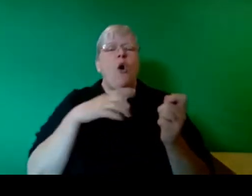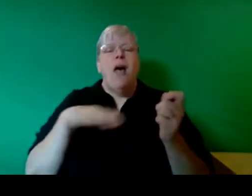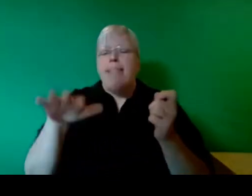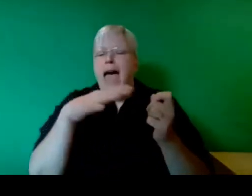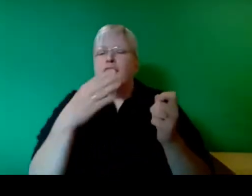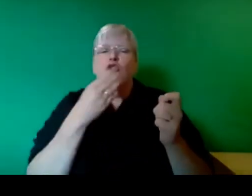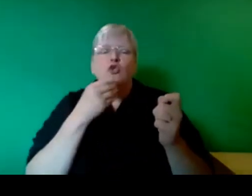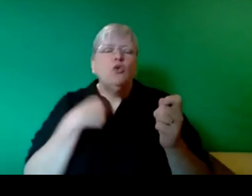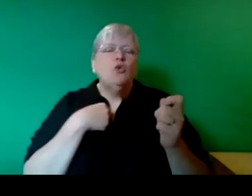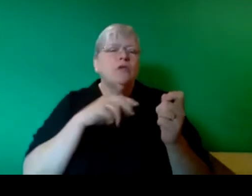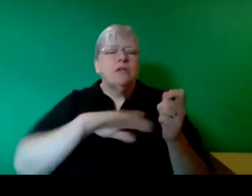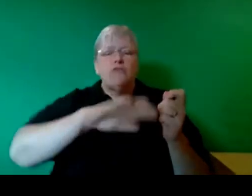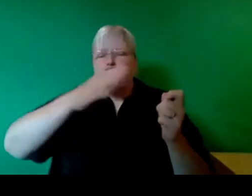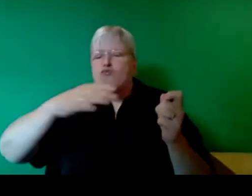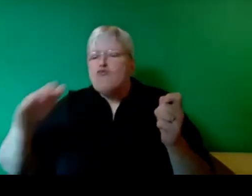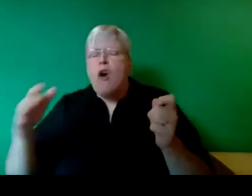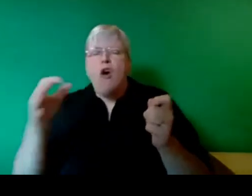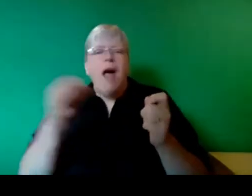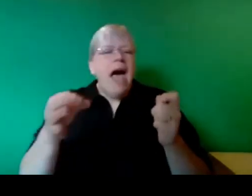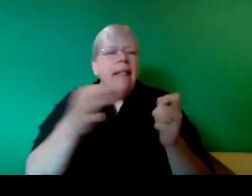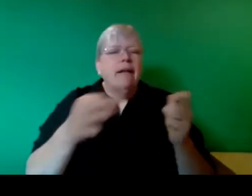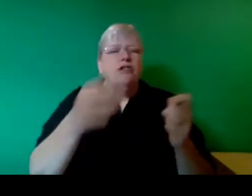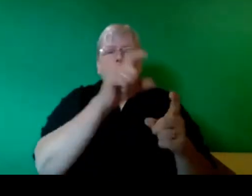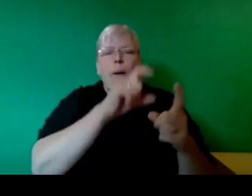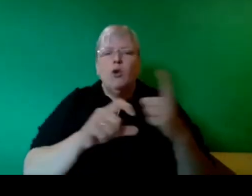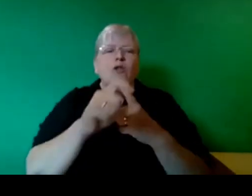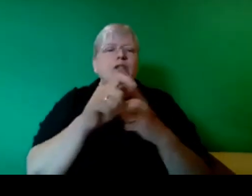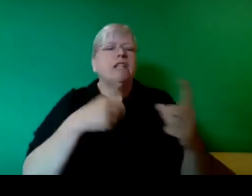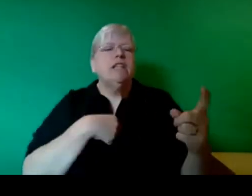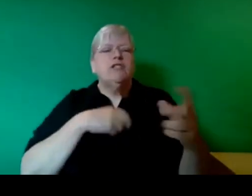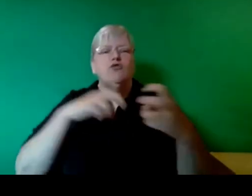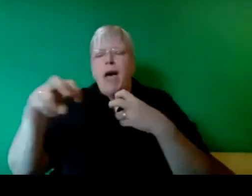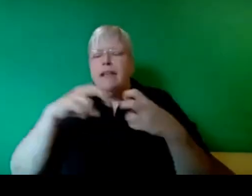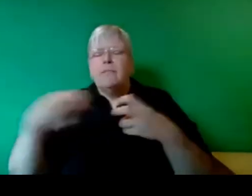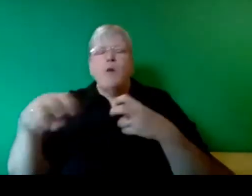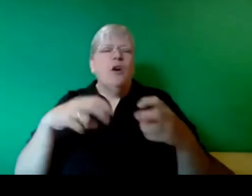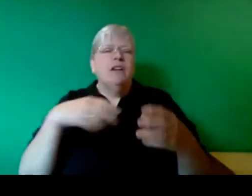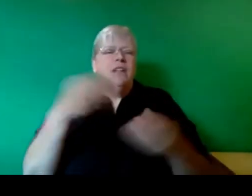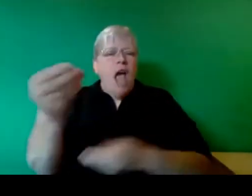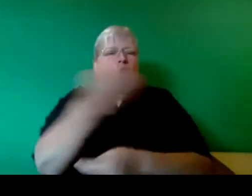island communities, transport, housing, our economy. That's a good thing and much needed